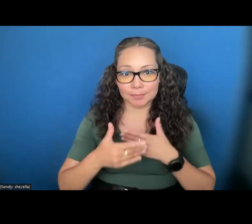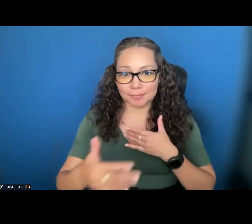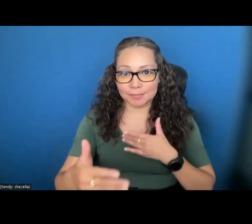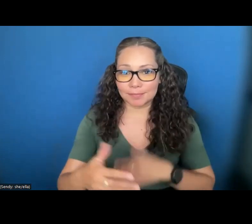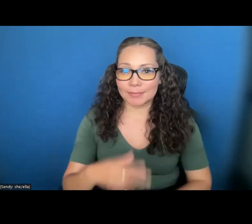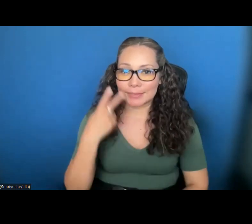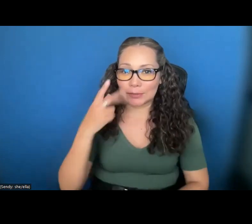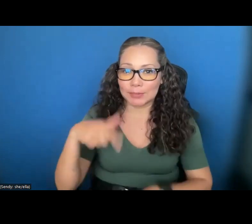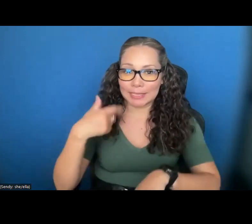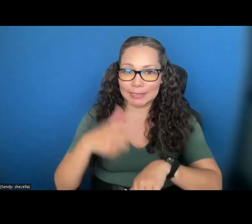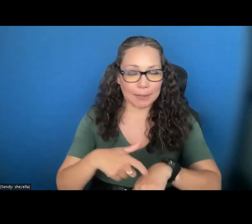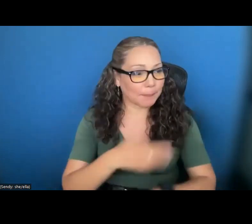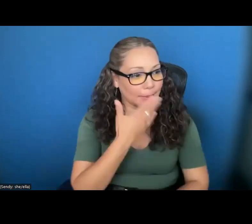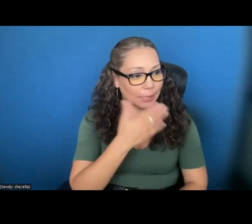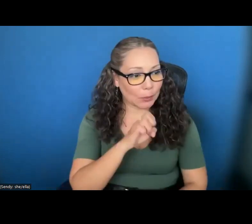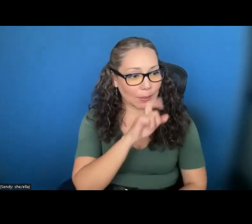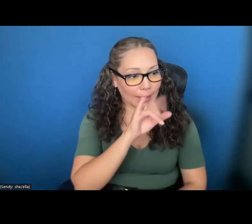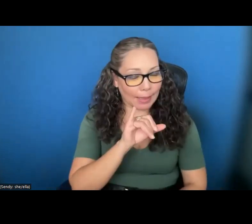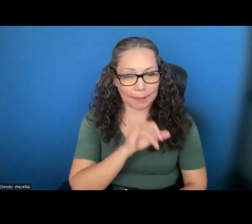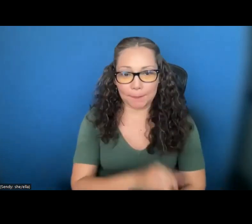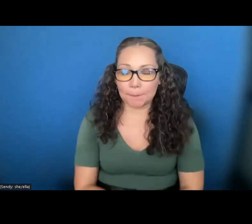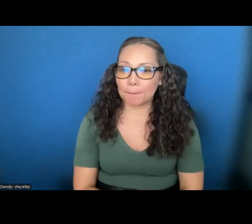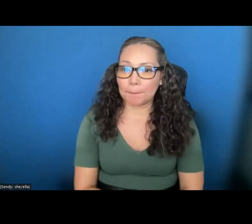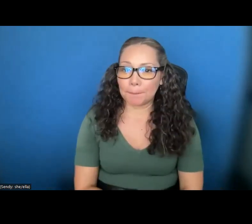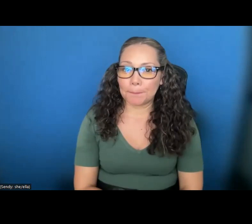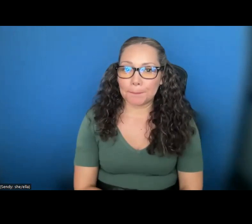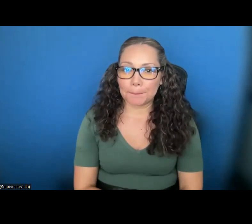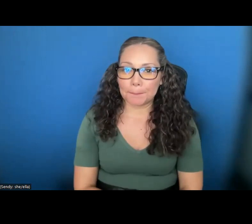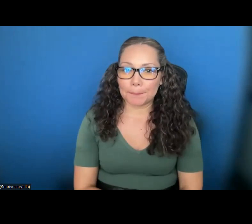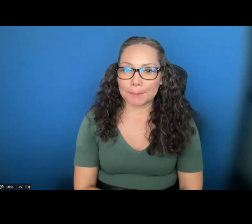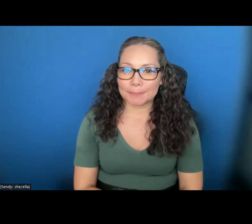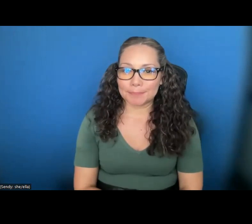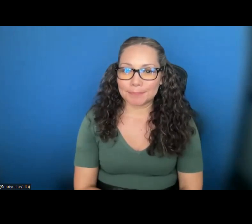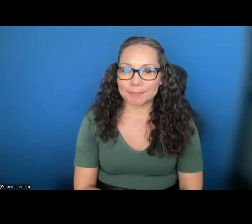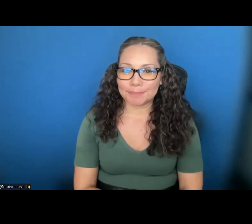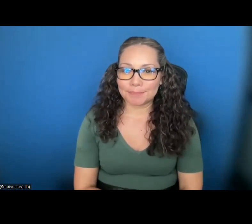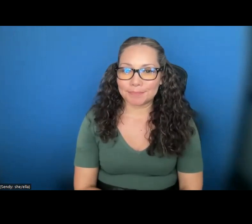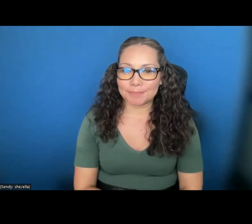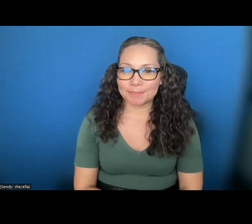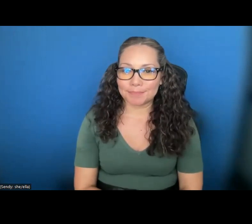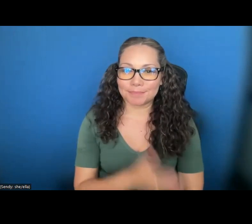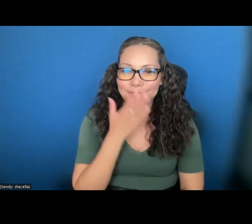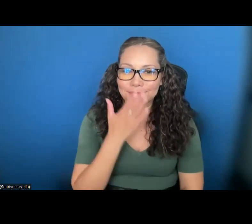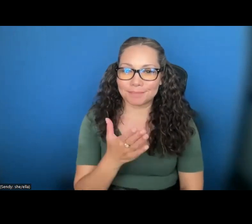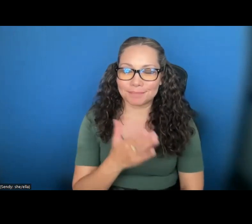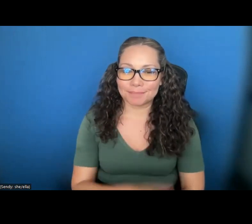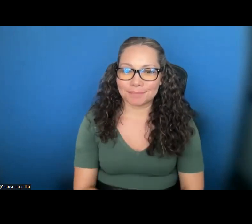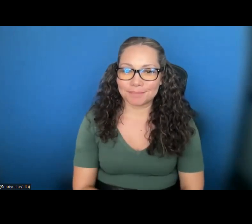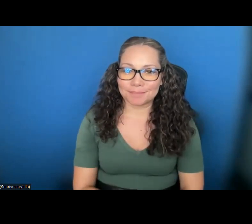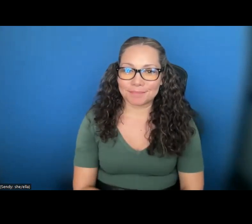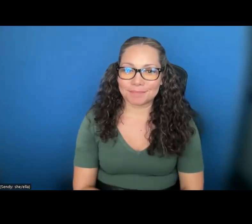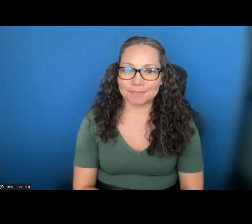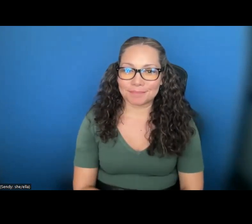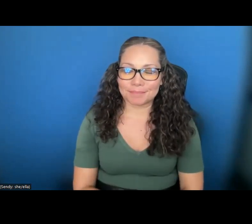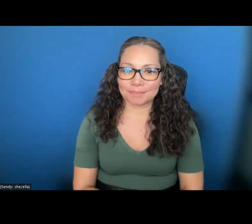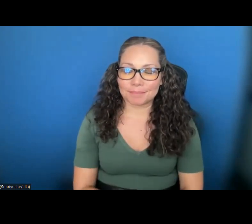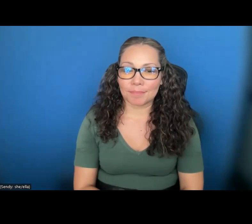Eli thank you thanks folks okay well so are